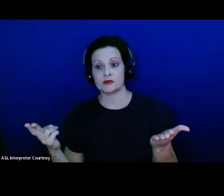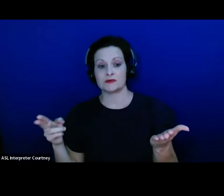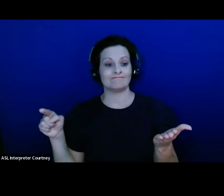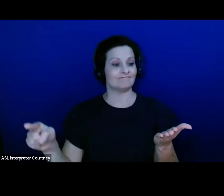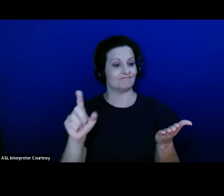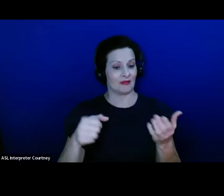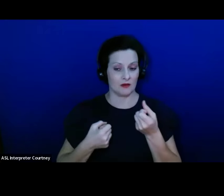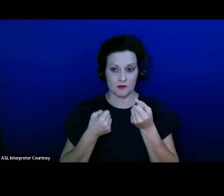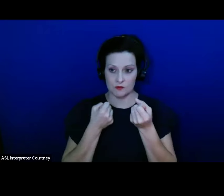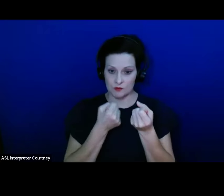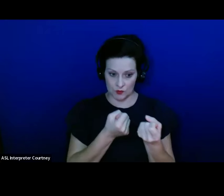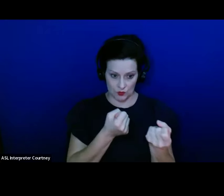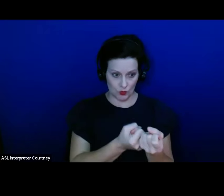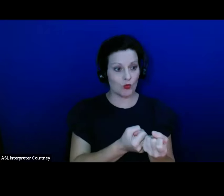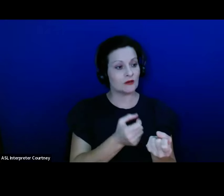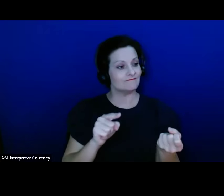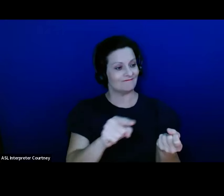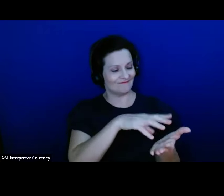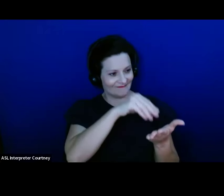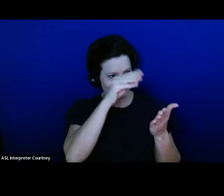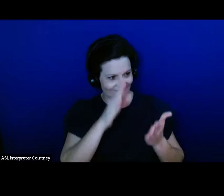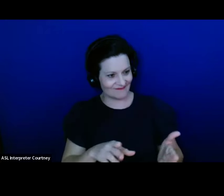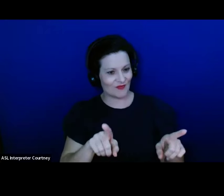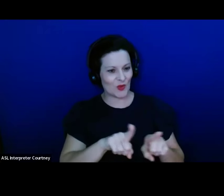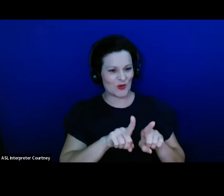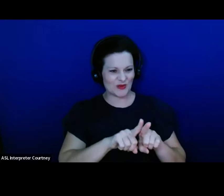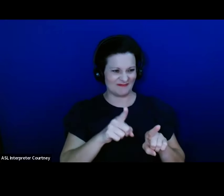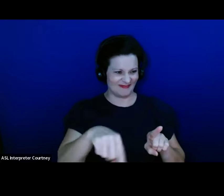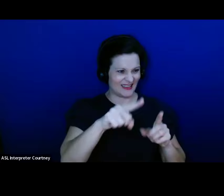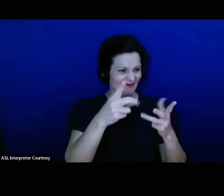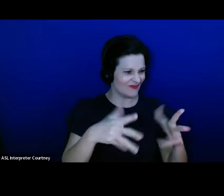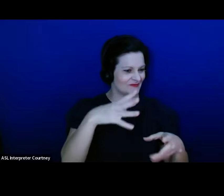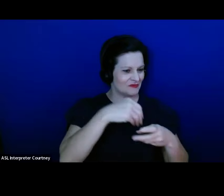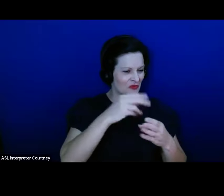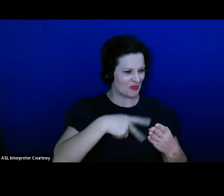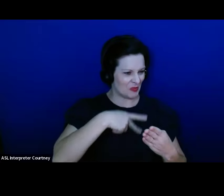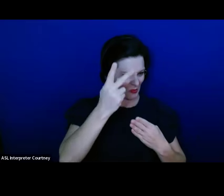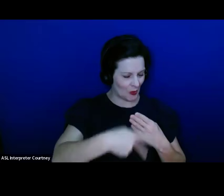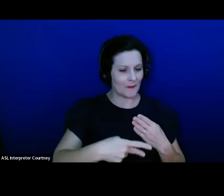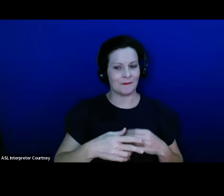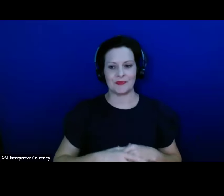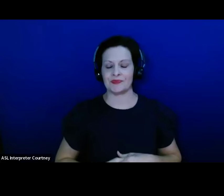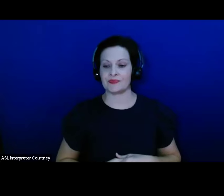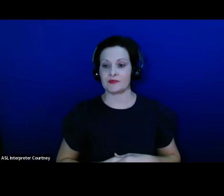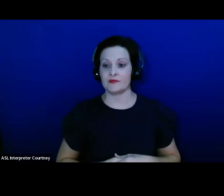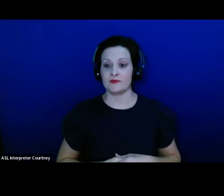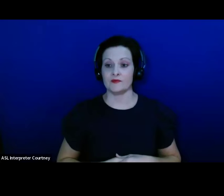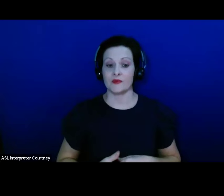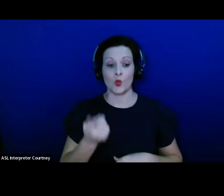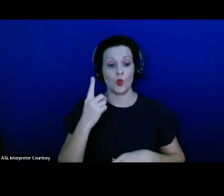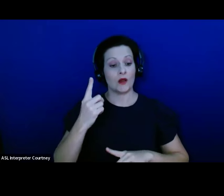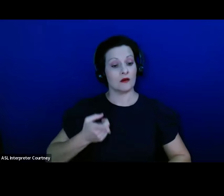support our scholar and alumni communities and overall, one of the pieces of our mission is to